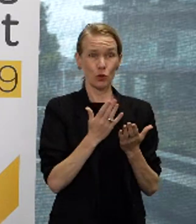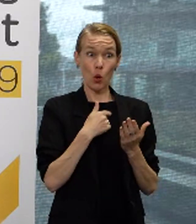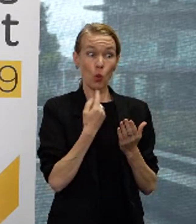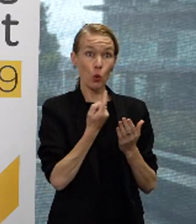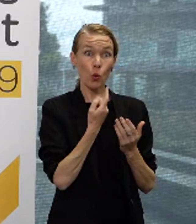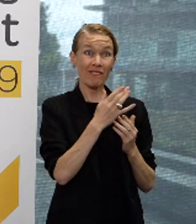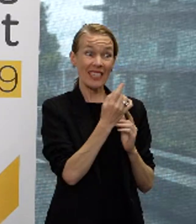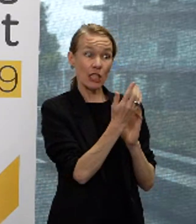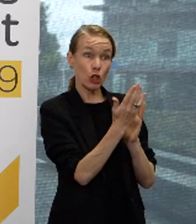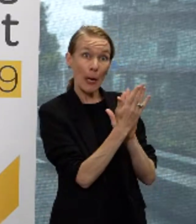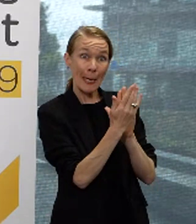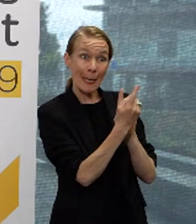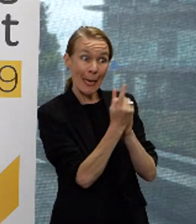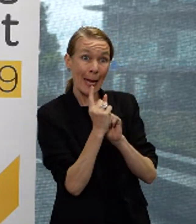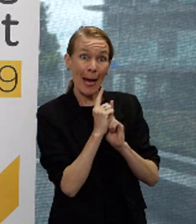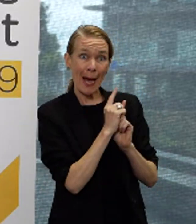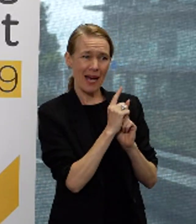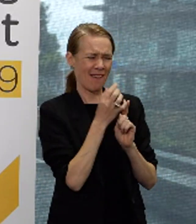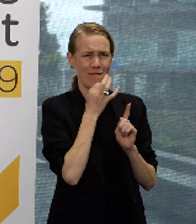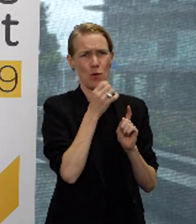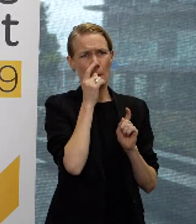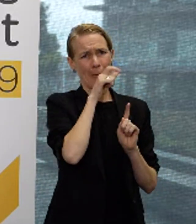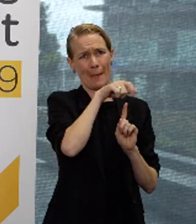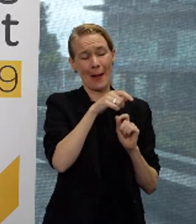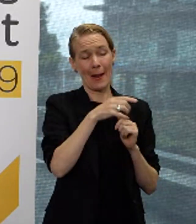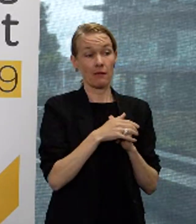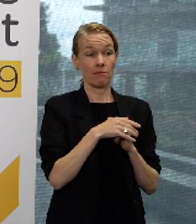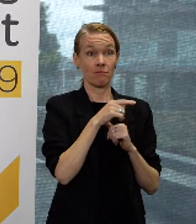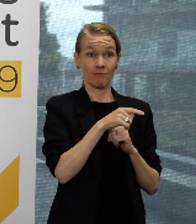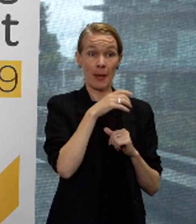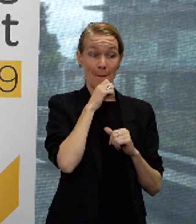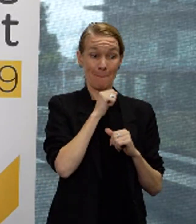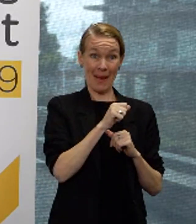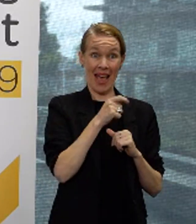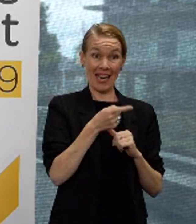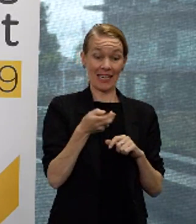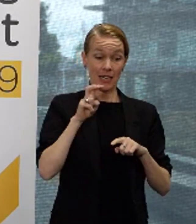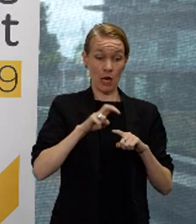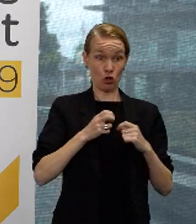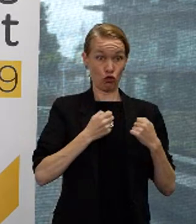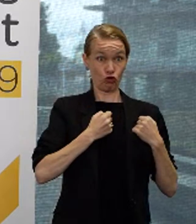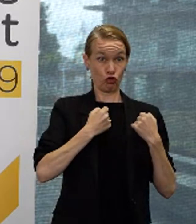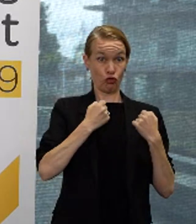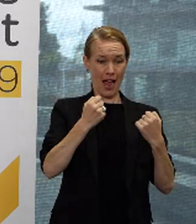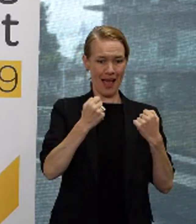so he drove to New Plymouth by himself and all the people he might have interacted with